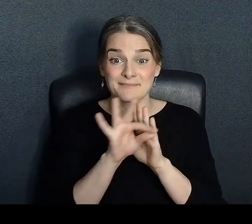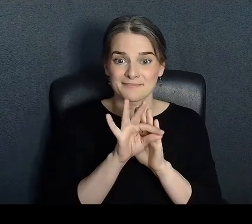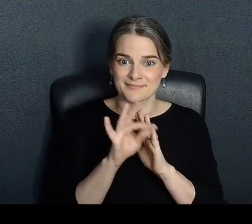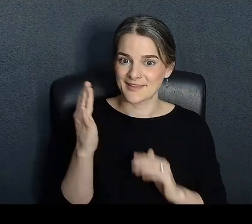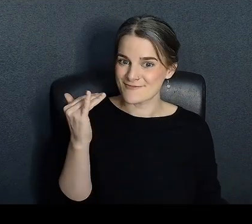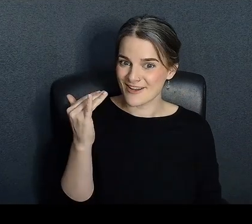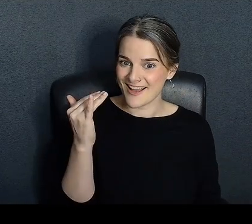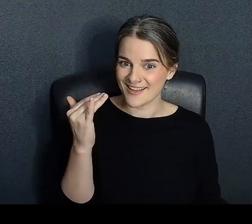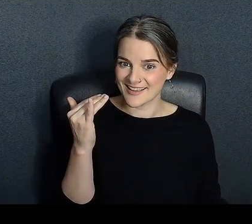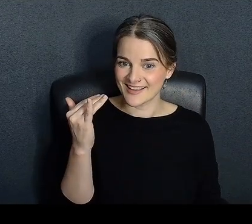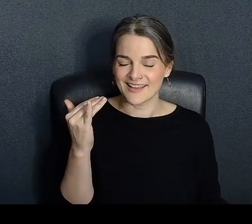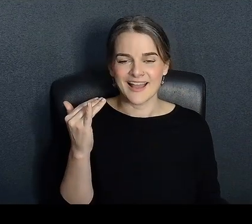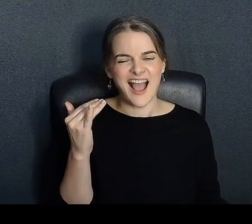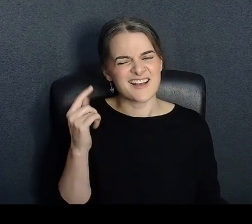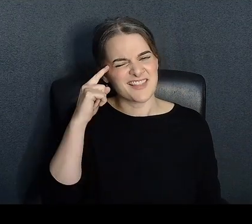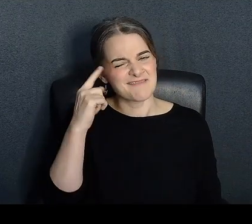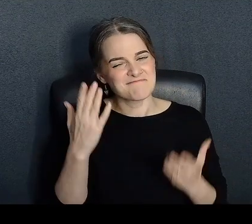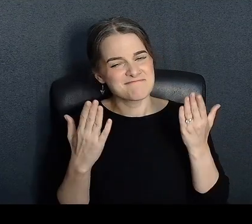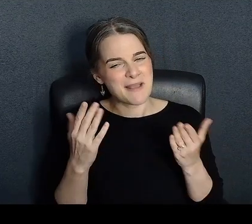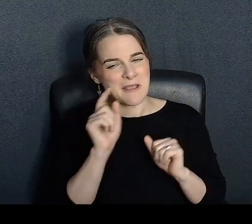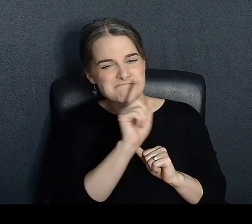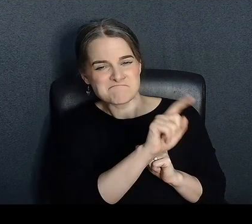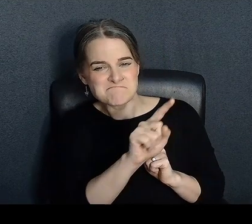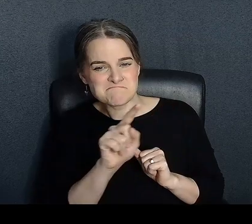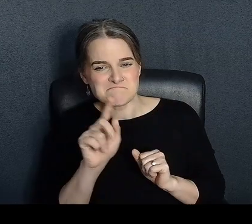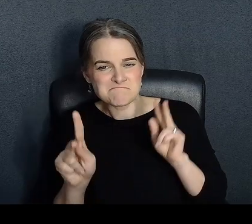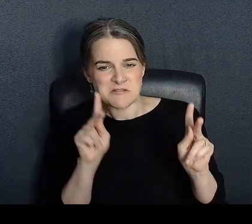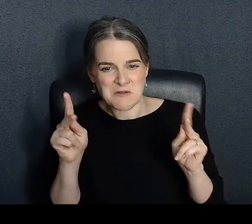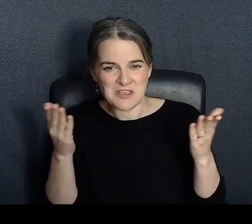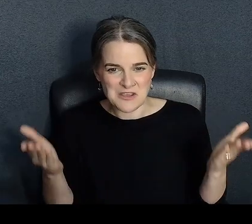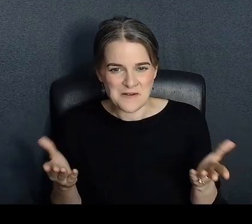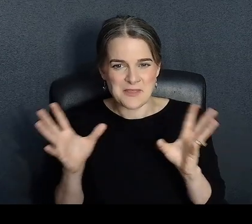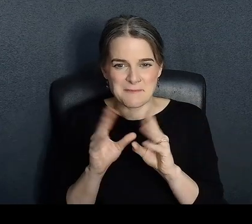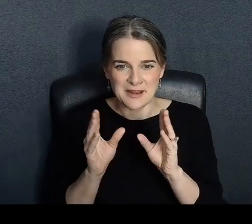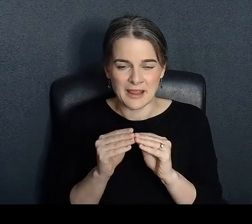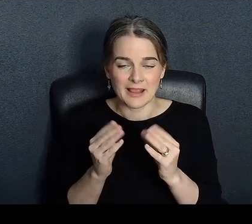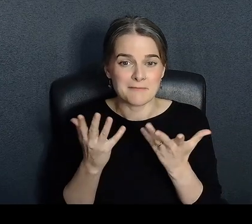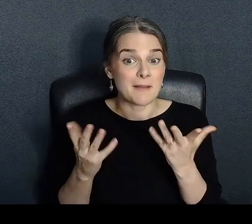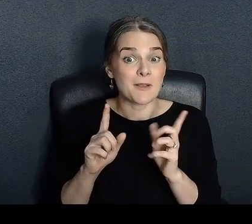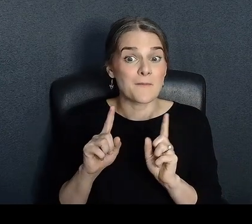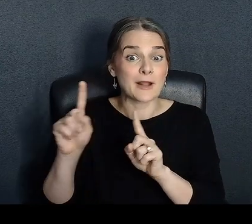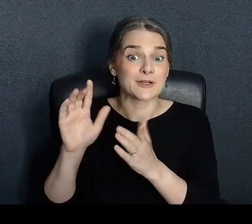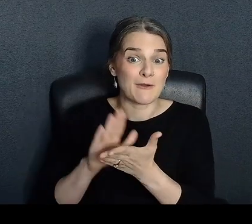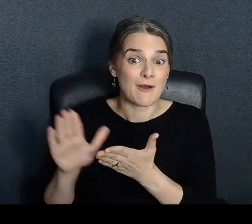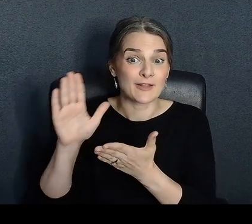folks on the call might be on here who went to school in the '50s and the '60s.